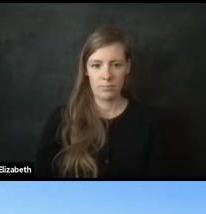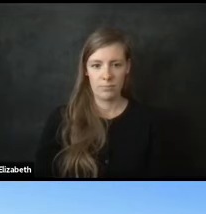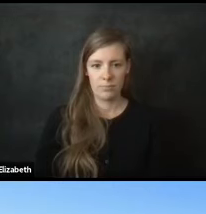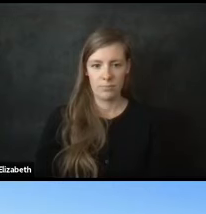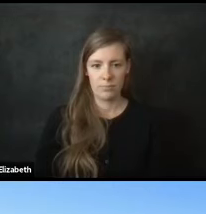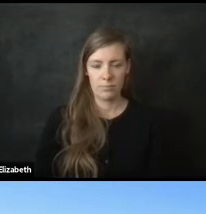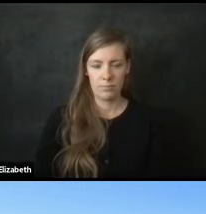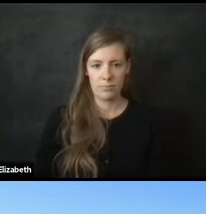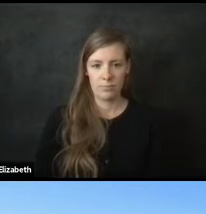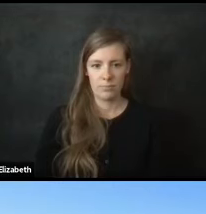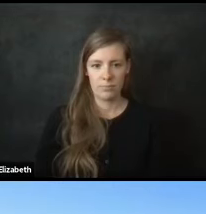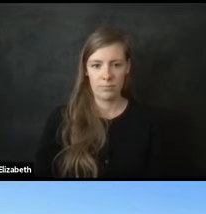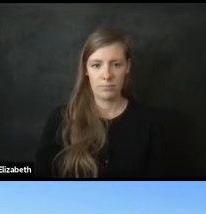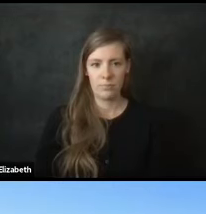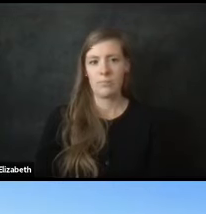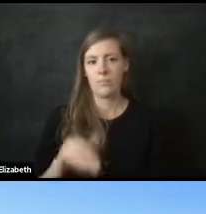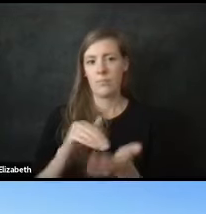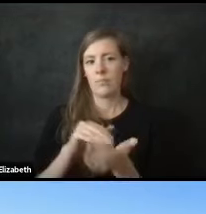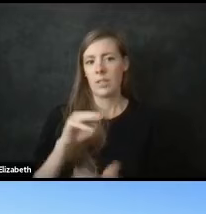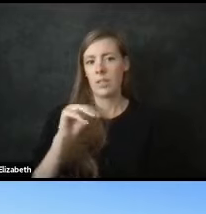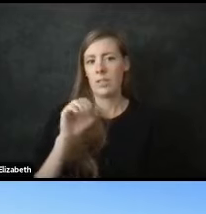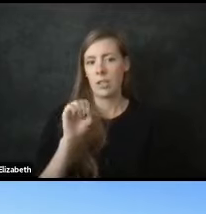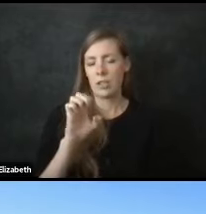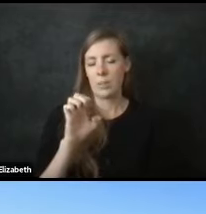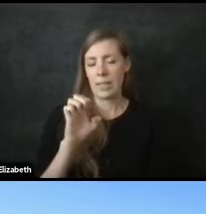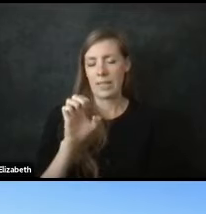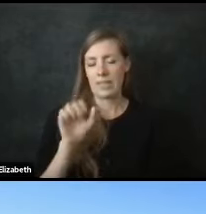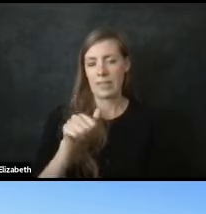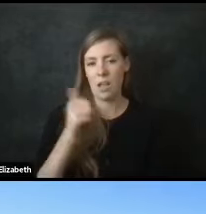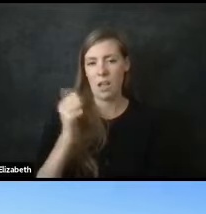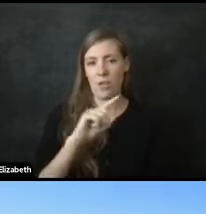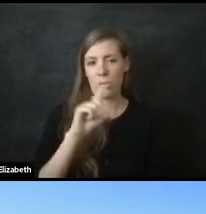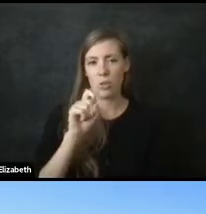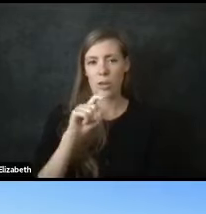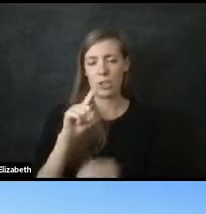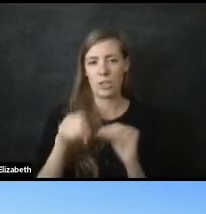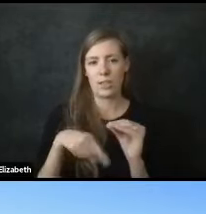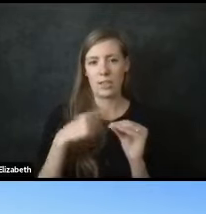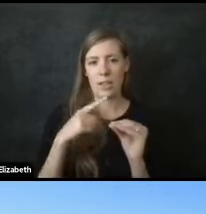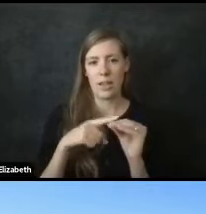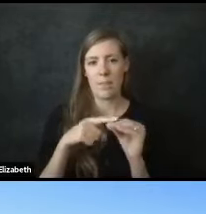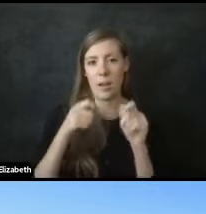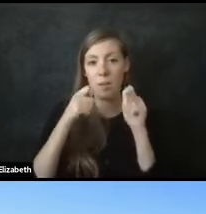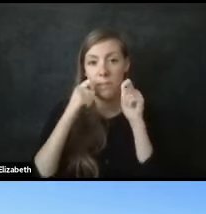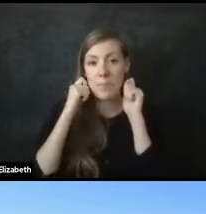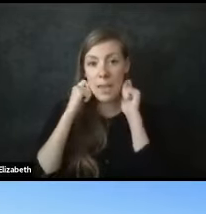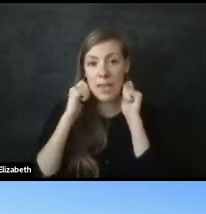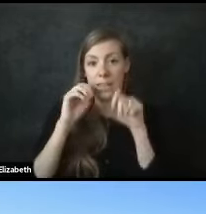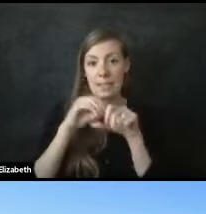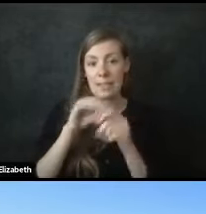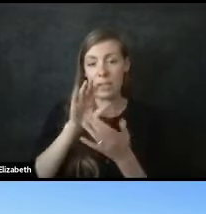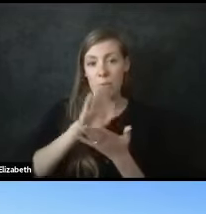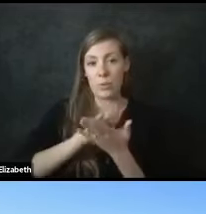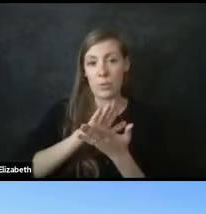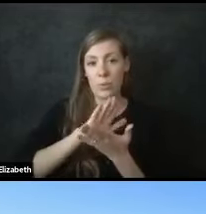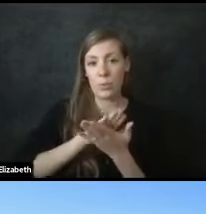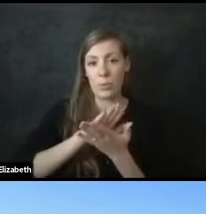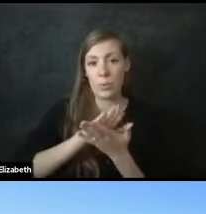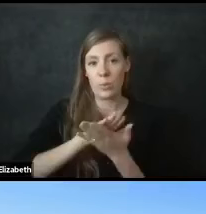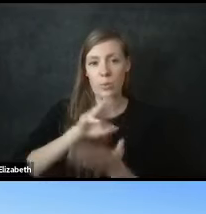Doctor Mayes another question about navigating schools. Maria wants to know